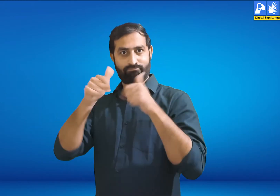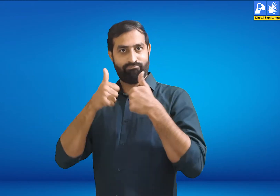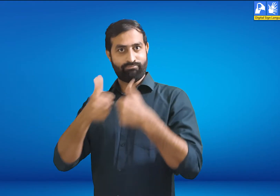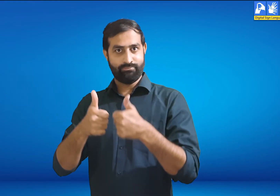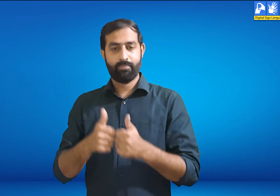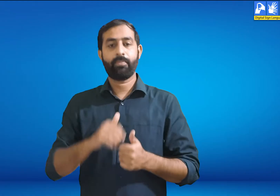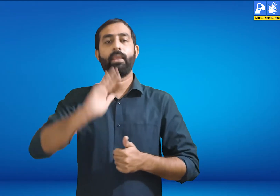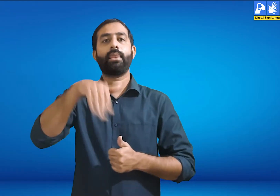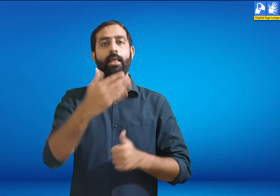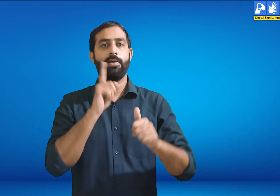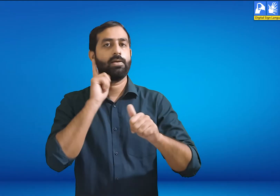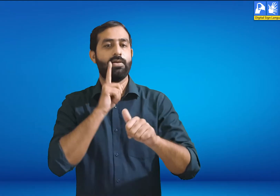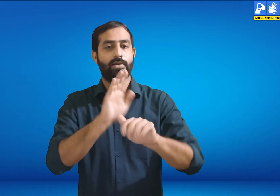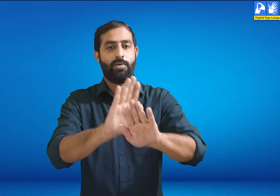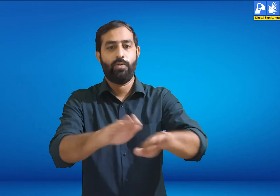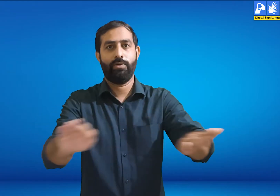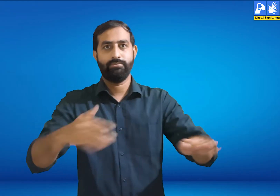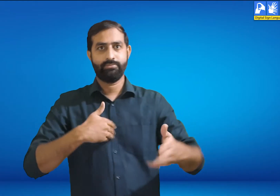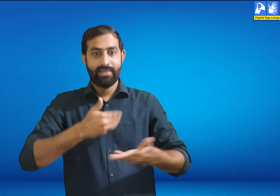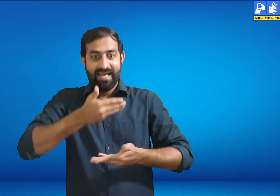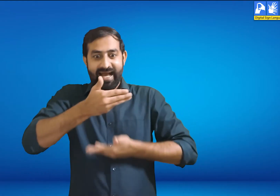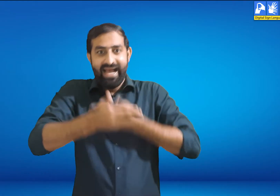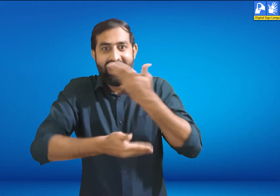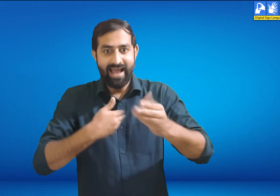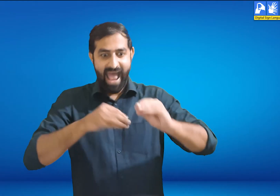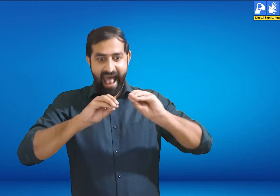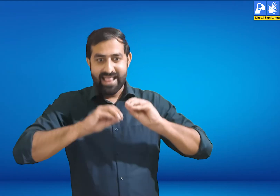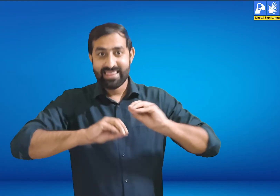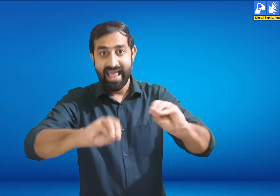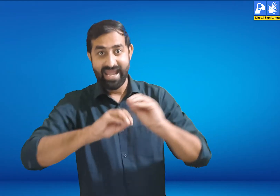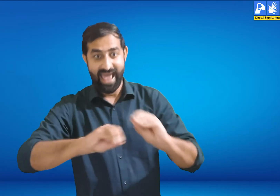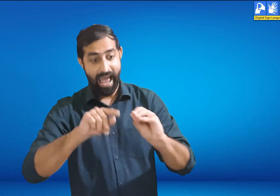Using a language we can teach children.